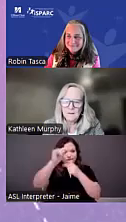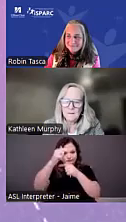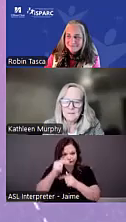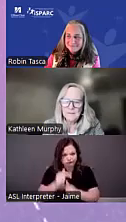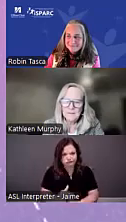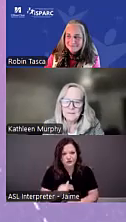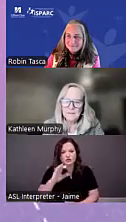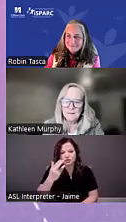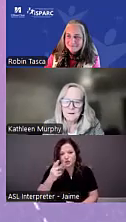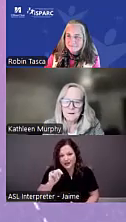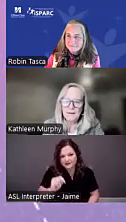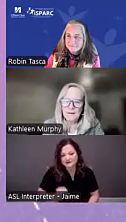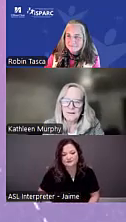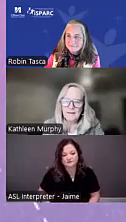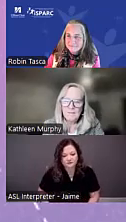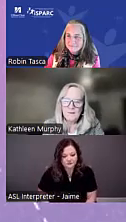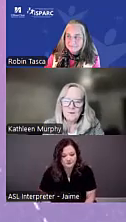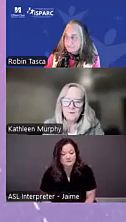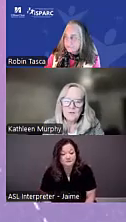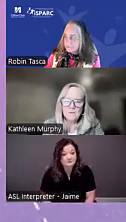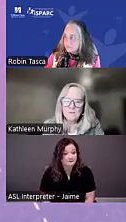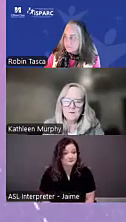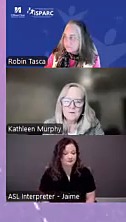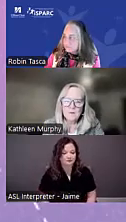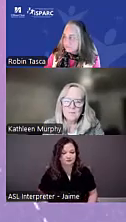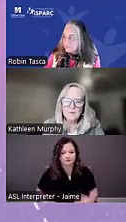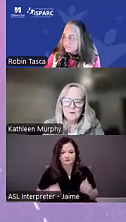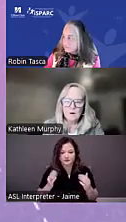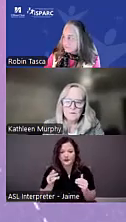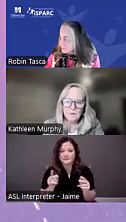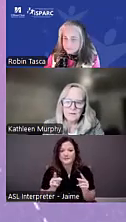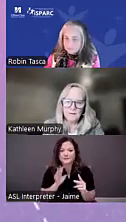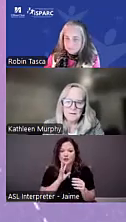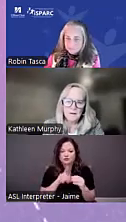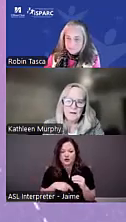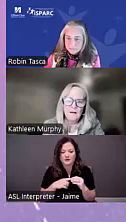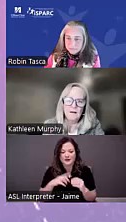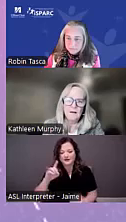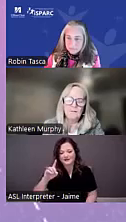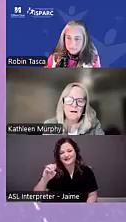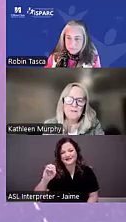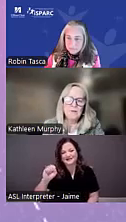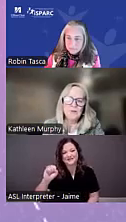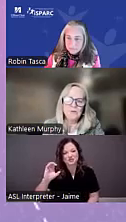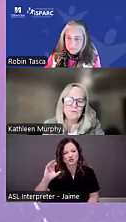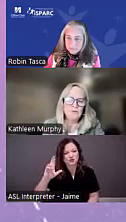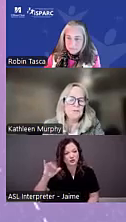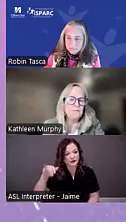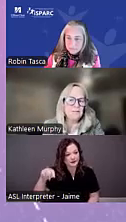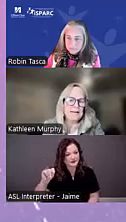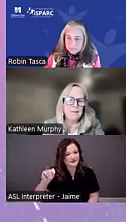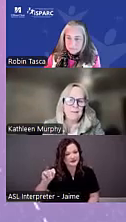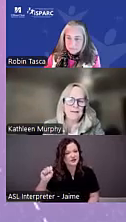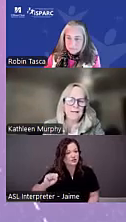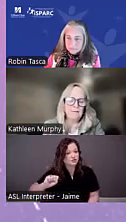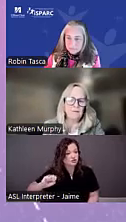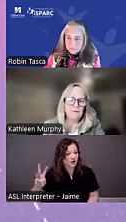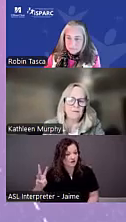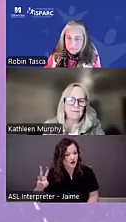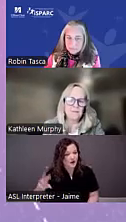Let me see. OK, then people are talking about Descript software. And, Robin, could you just recap again for-- sometimes